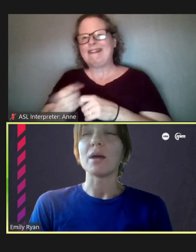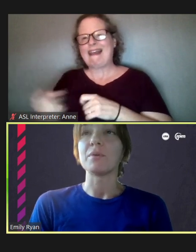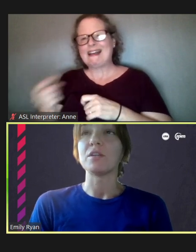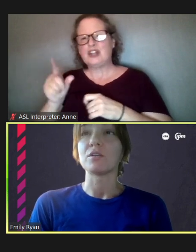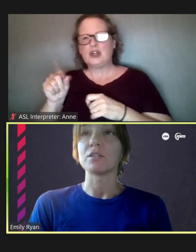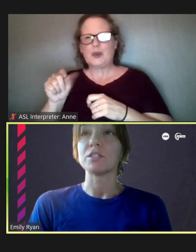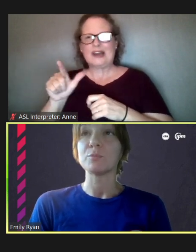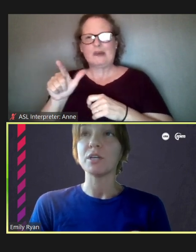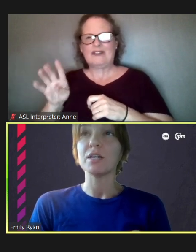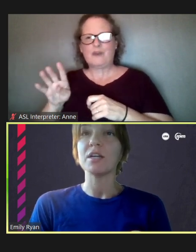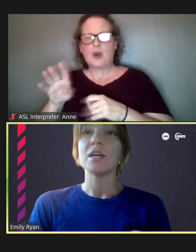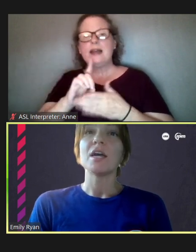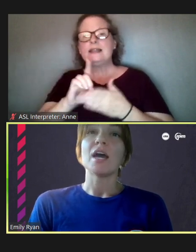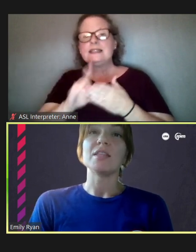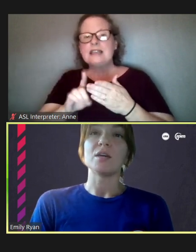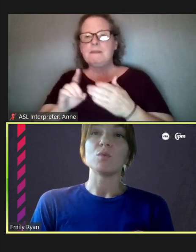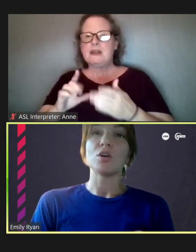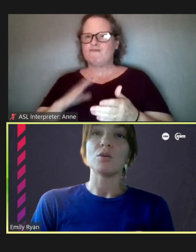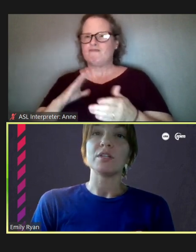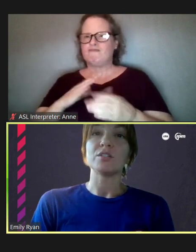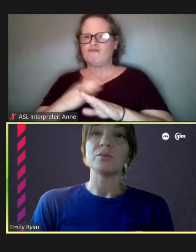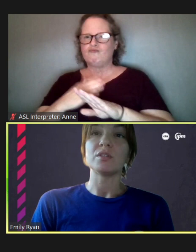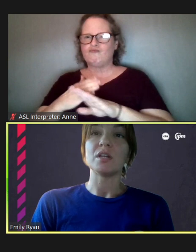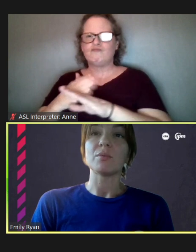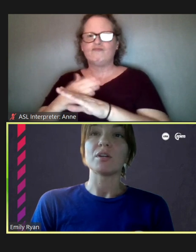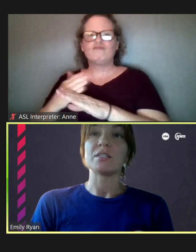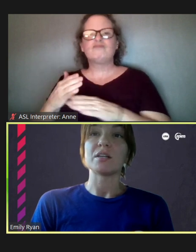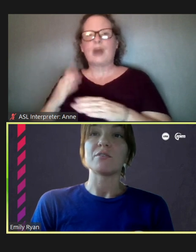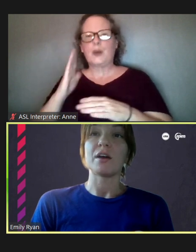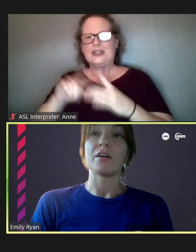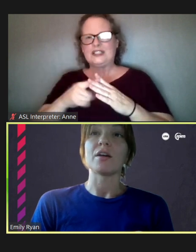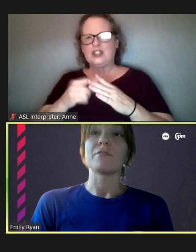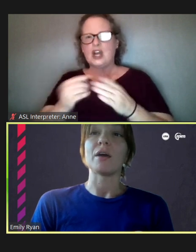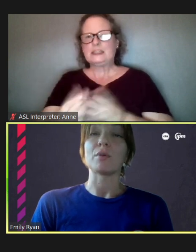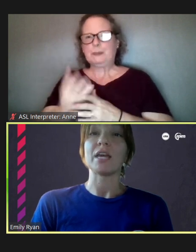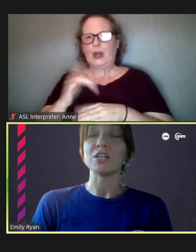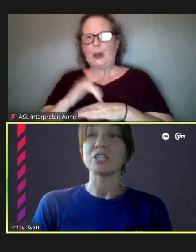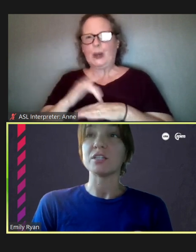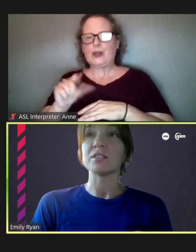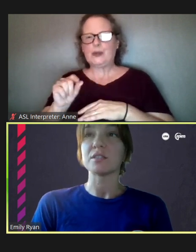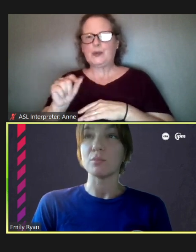will happen early spring, and then we'll go into The Neighborhood Identifier Fabrication the